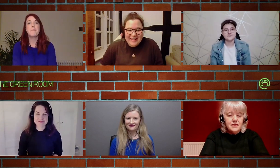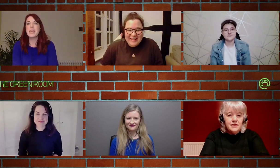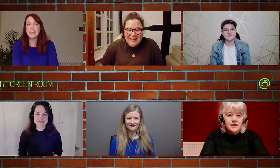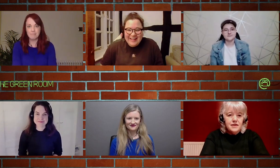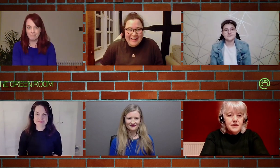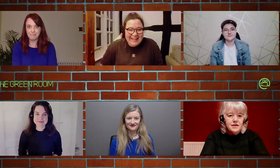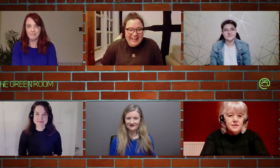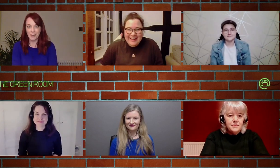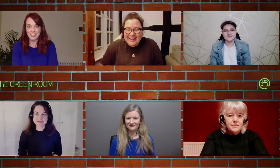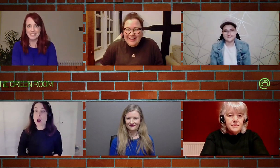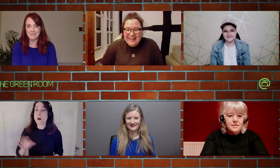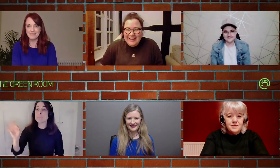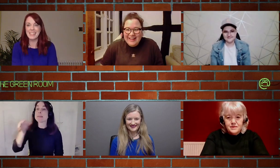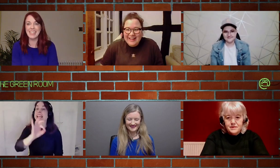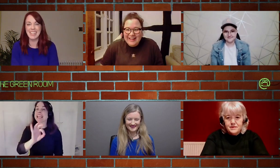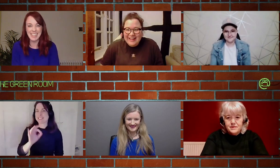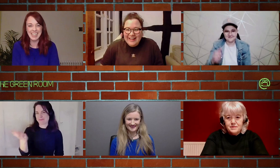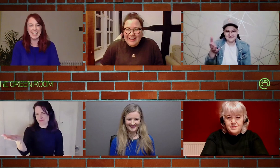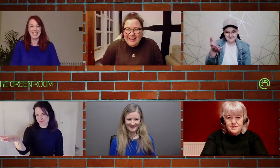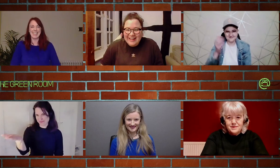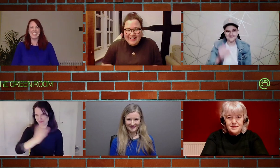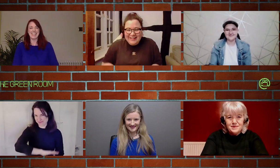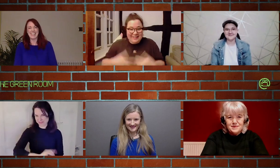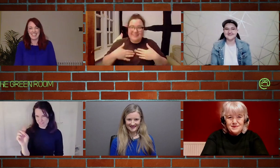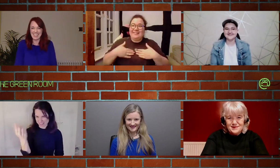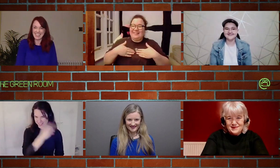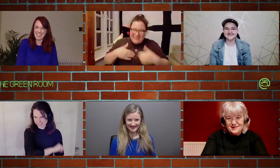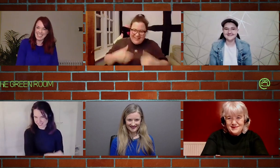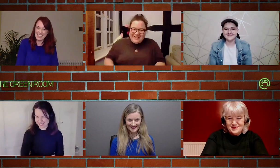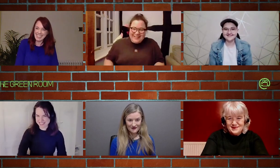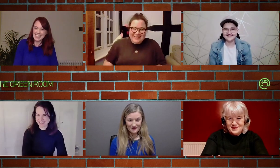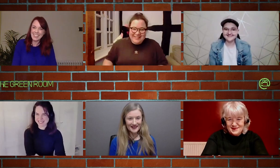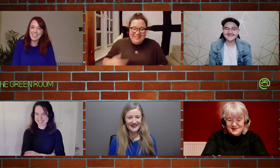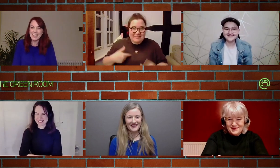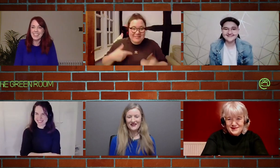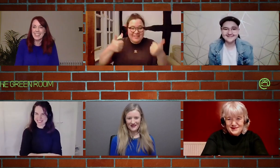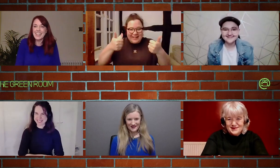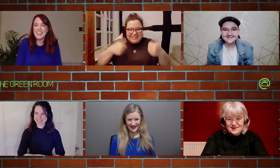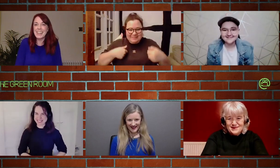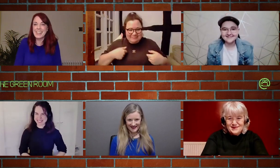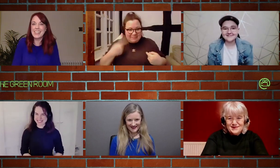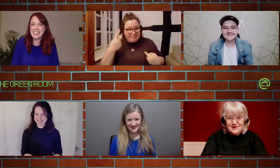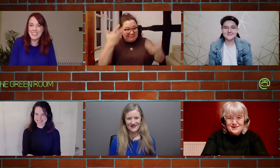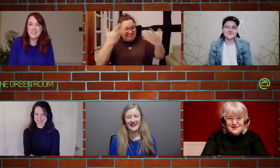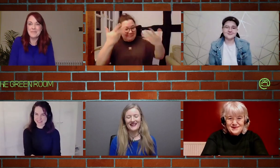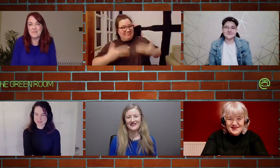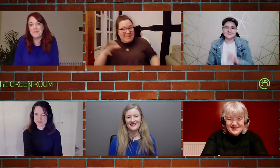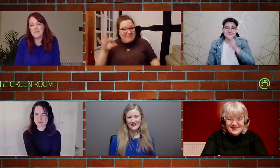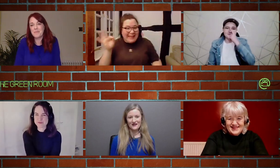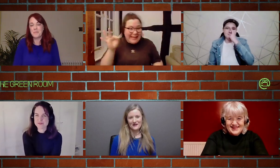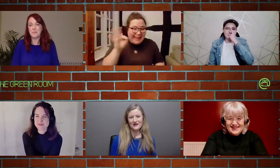Bea first. Bea Webster: Me? Oh. Okay. Right. Oh.